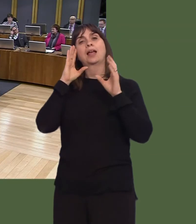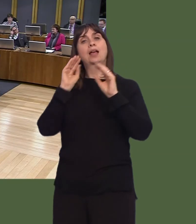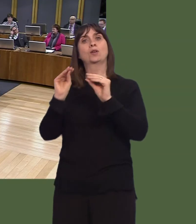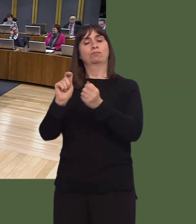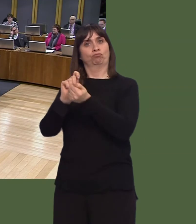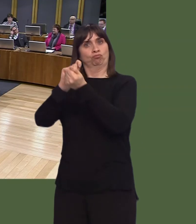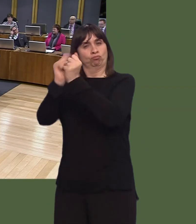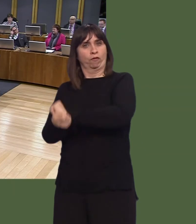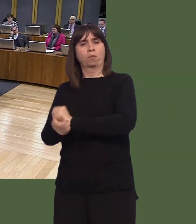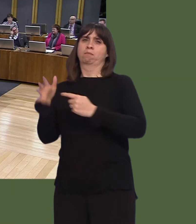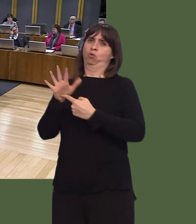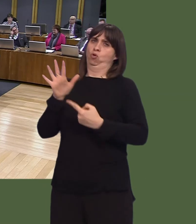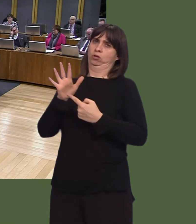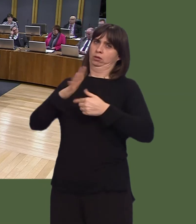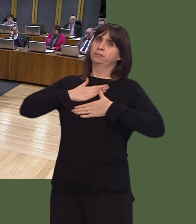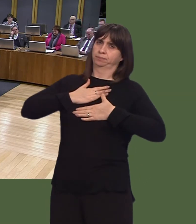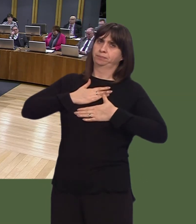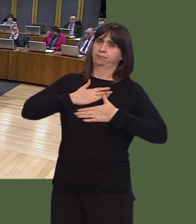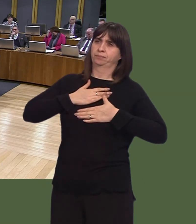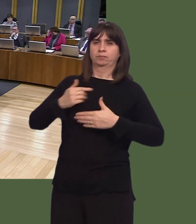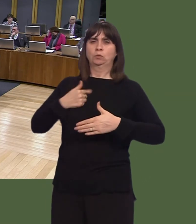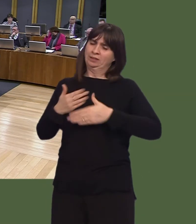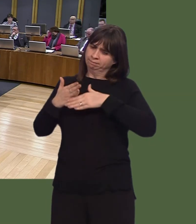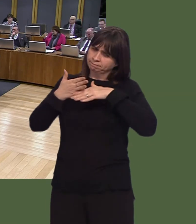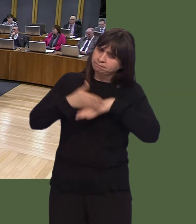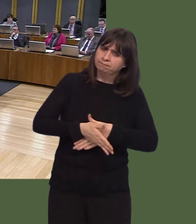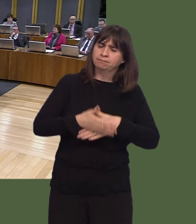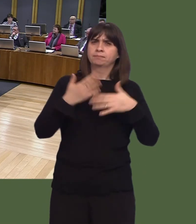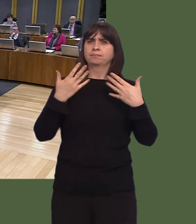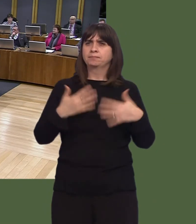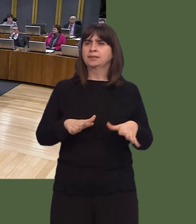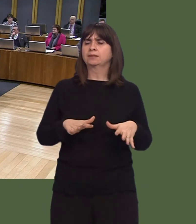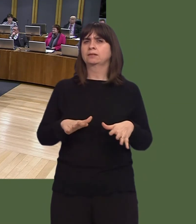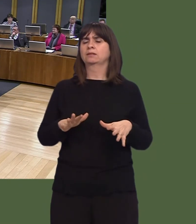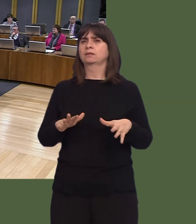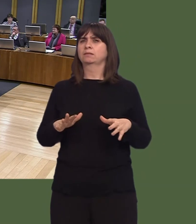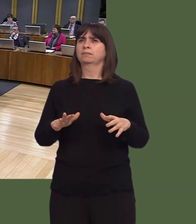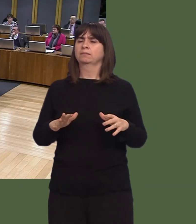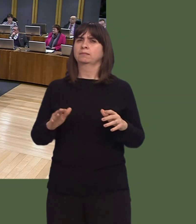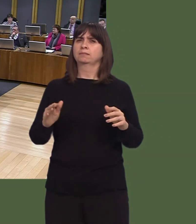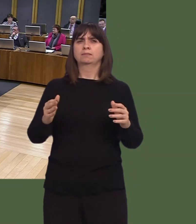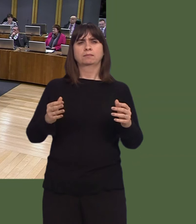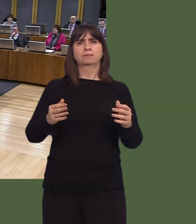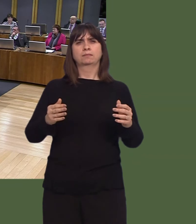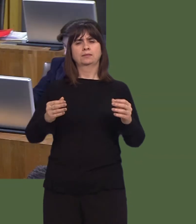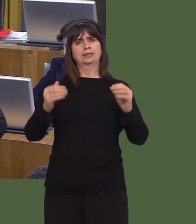priority for us. It reflects our efforts to get to the very highest levels of expectation for learners and teachers.